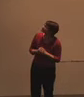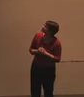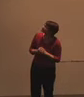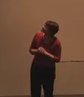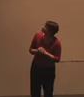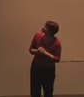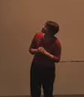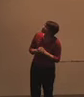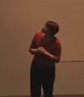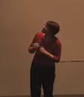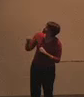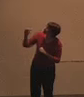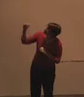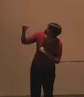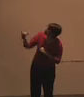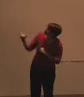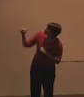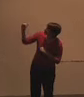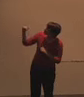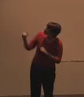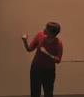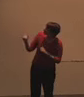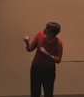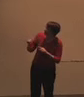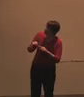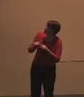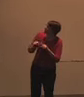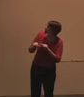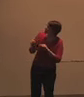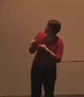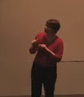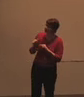And this is another layer of the bookshelves.